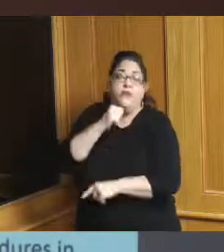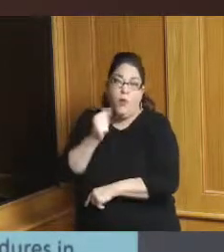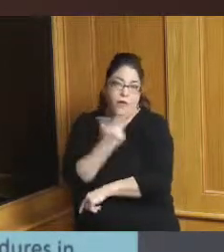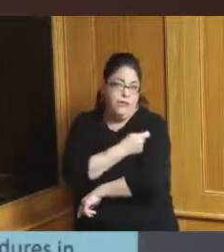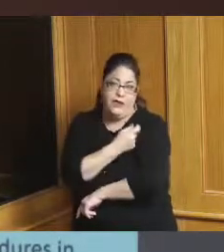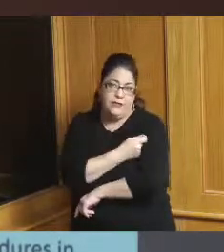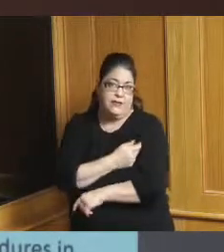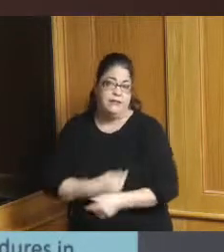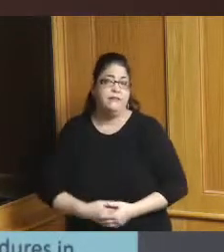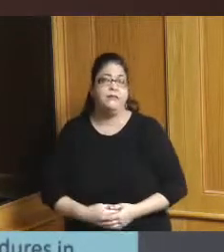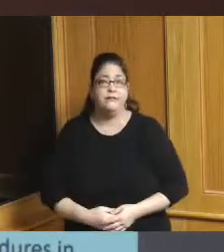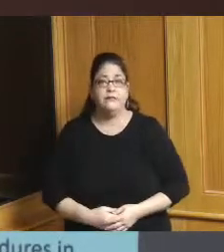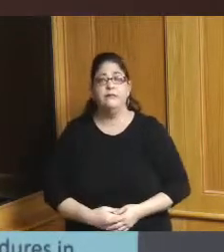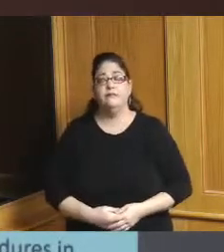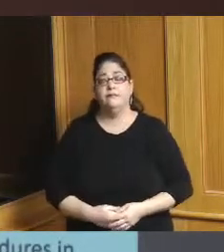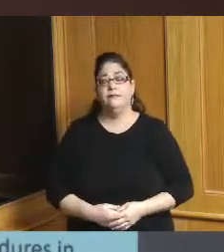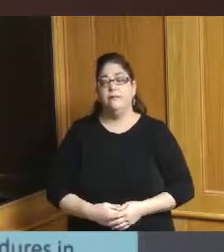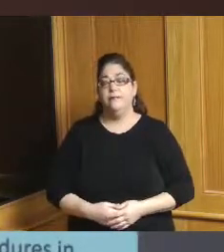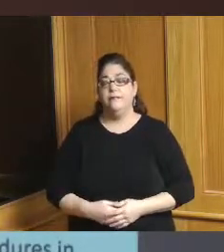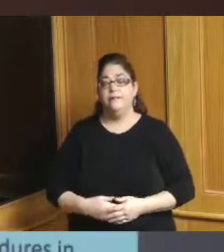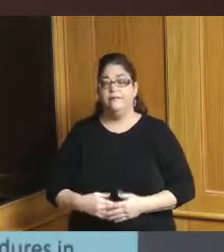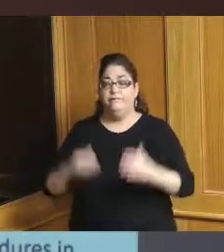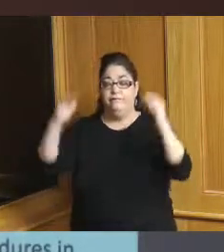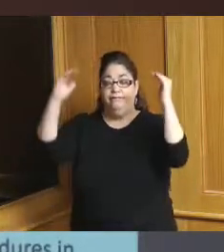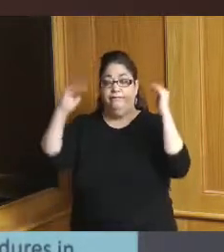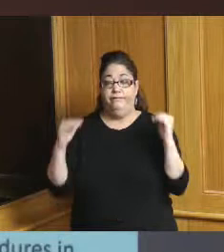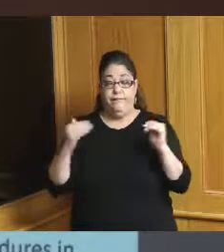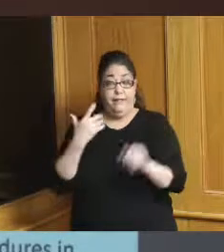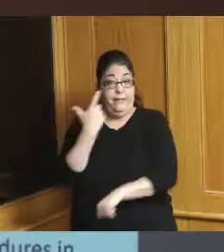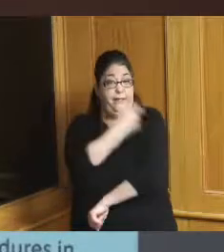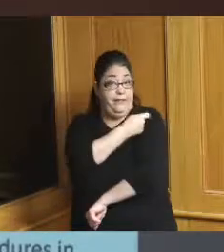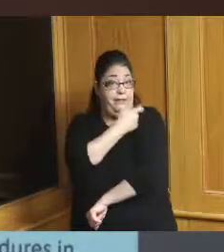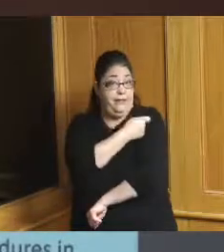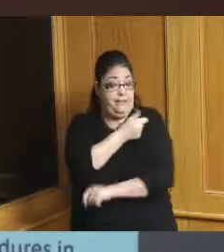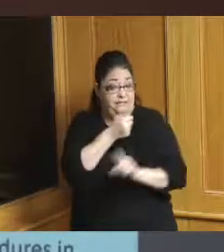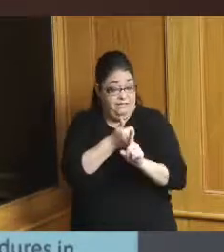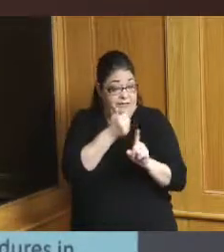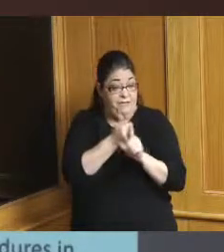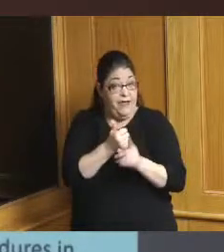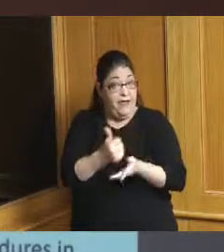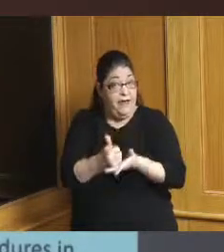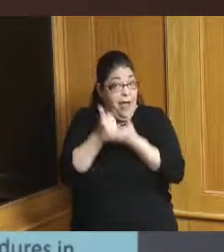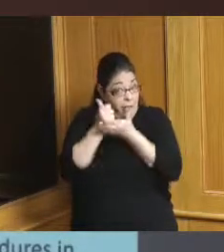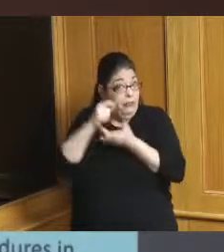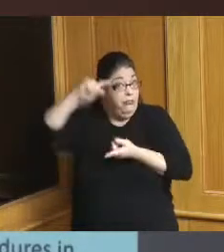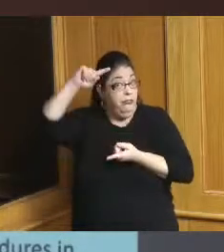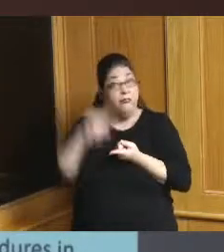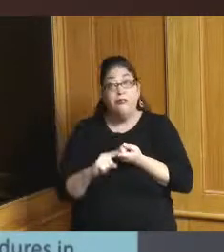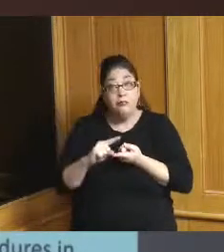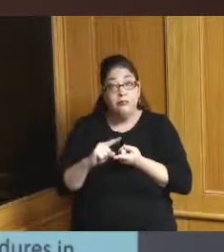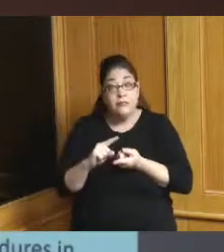so we look at the effectiveness people are you know less interested in